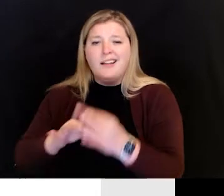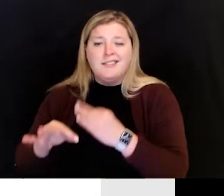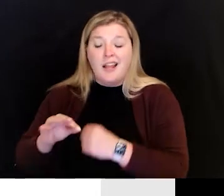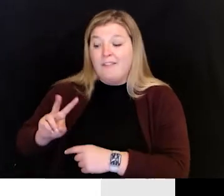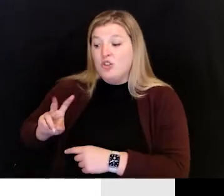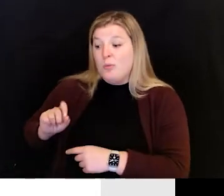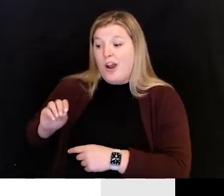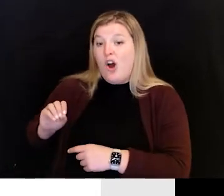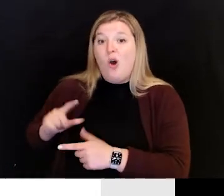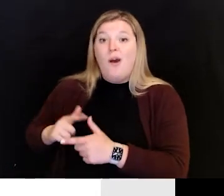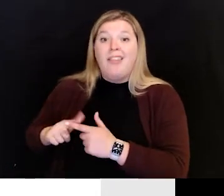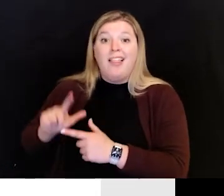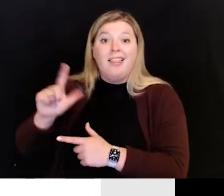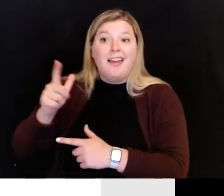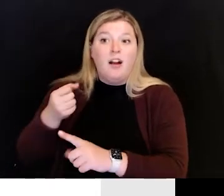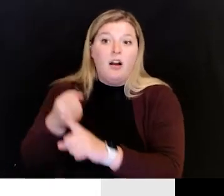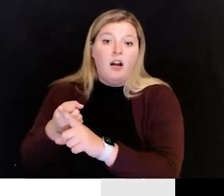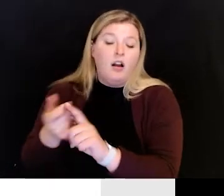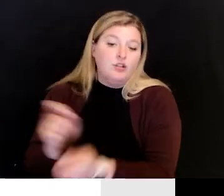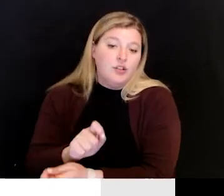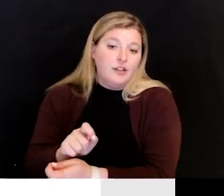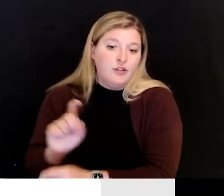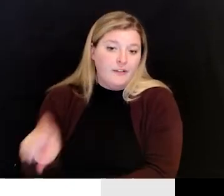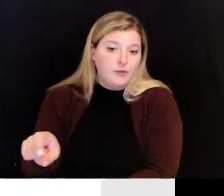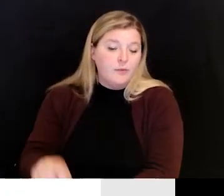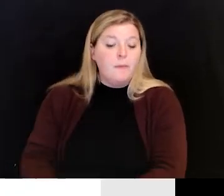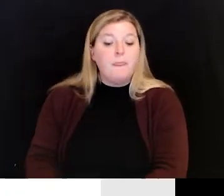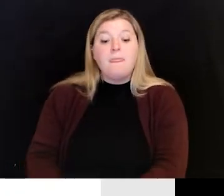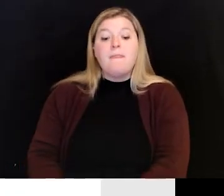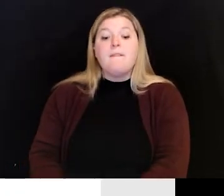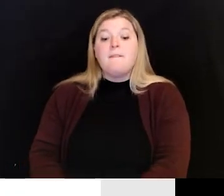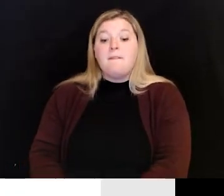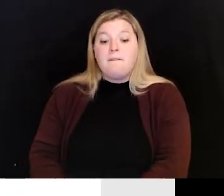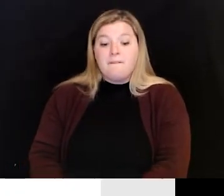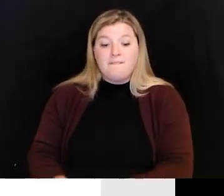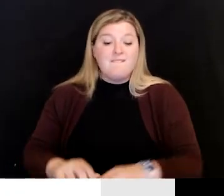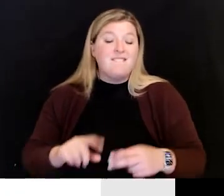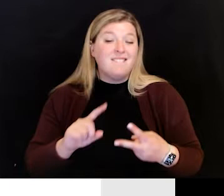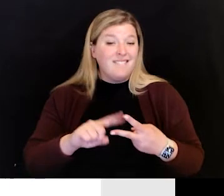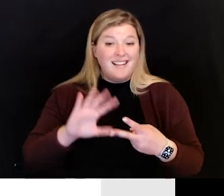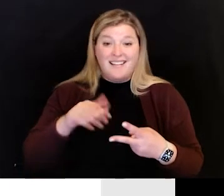From there, the next challenge we faced was simply a lack of resources.